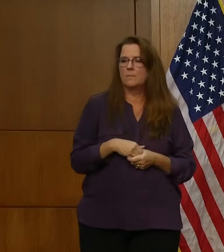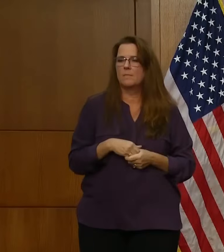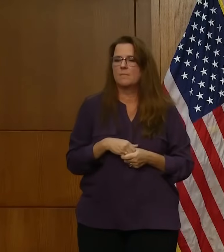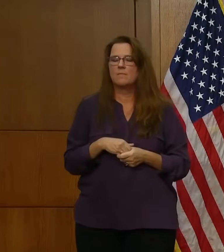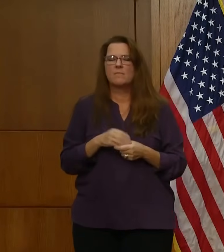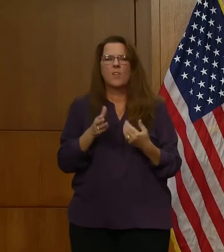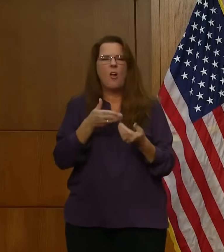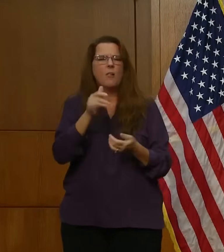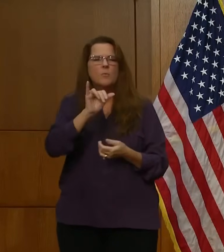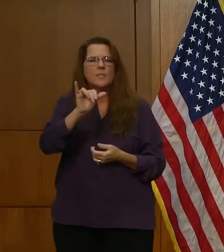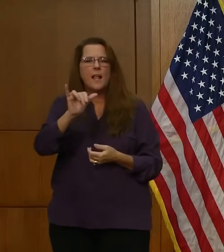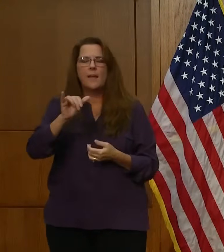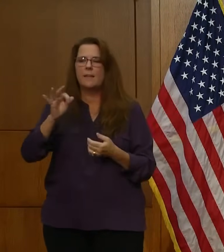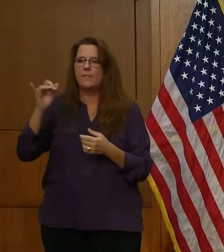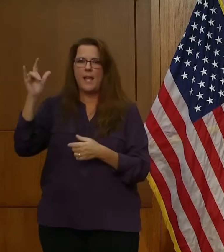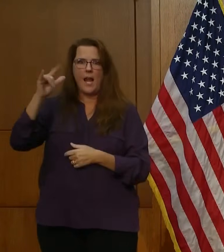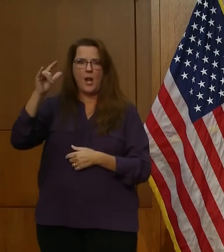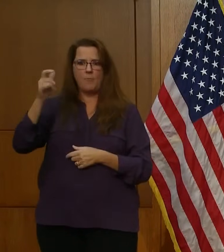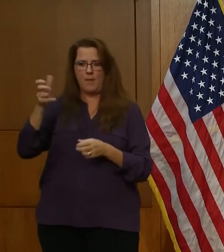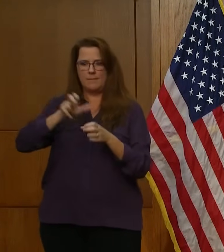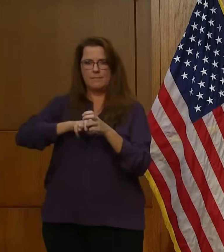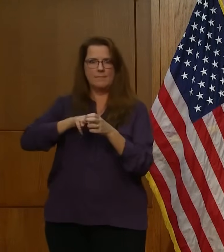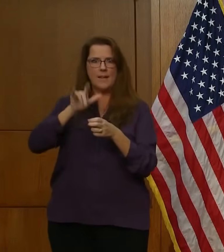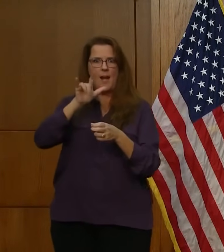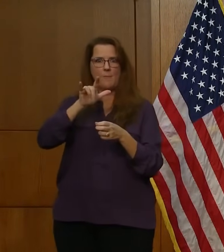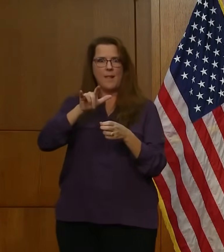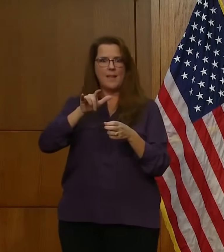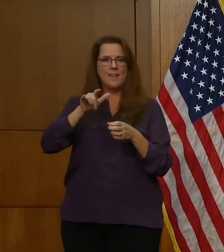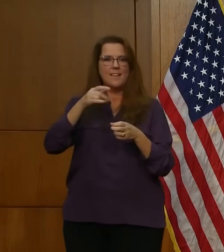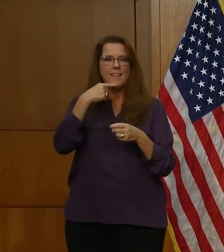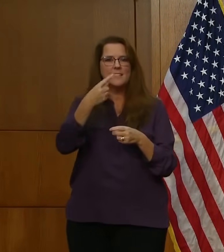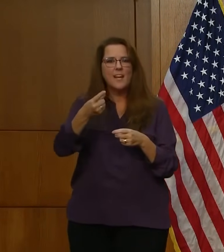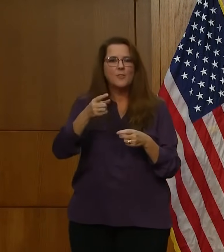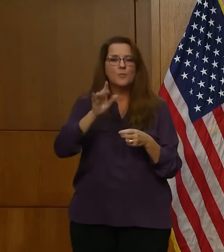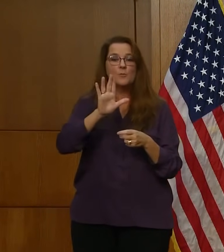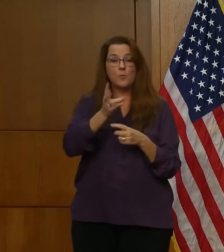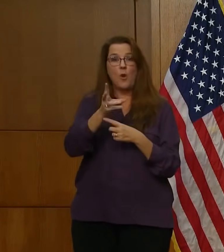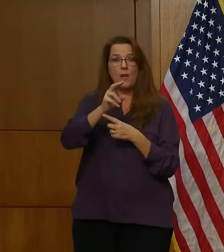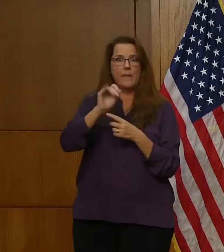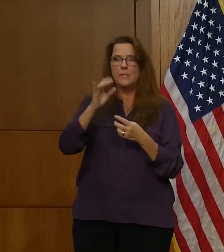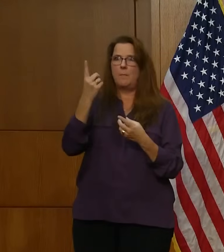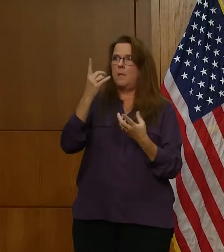WHEN YOU GET ON AN AIRPLANE.